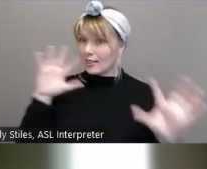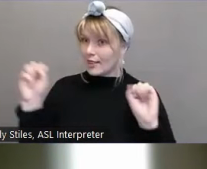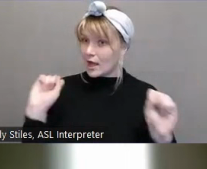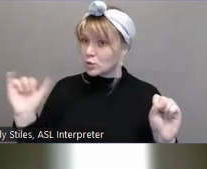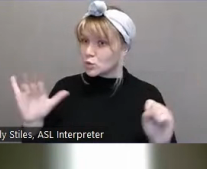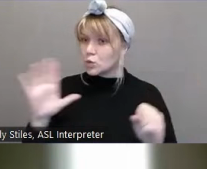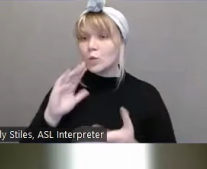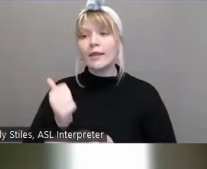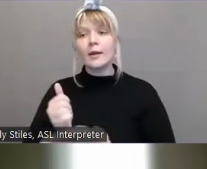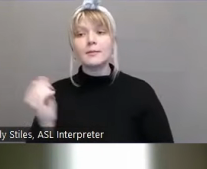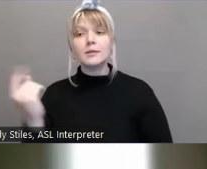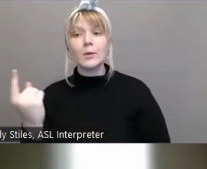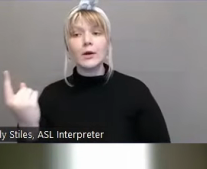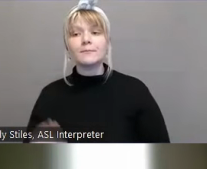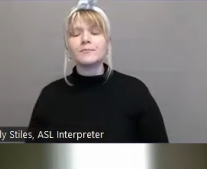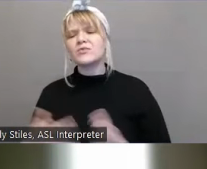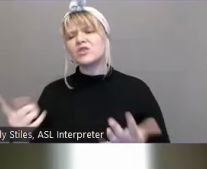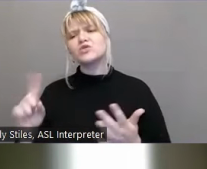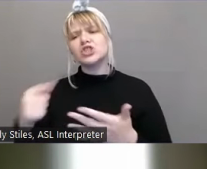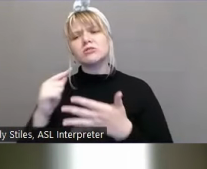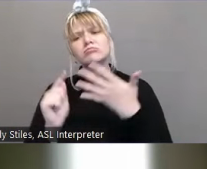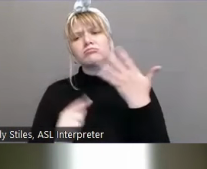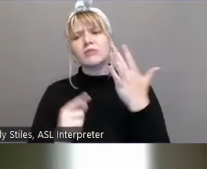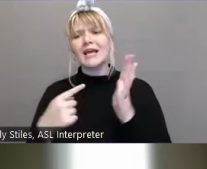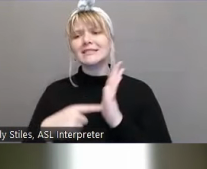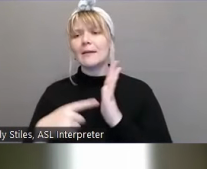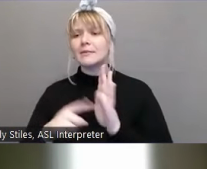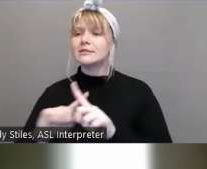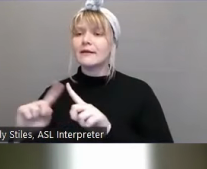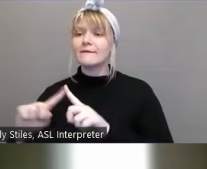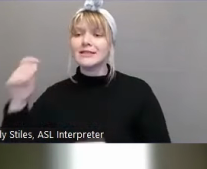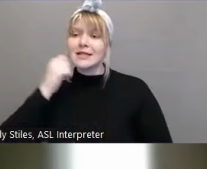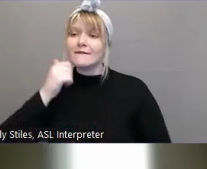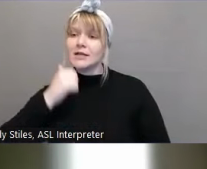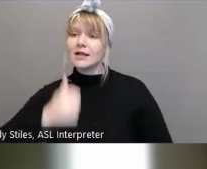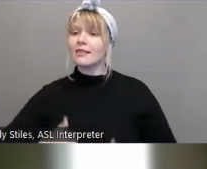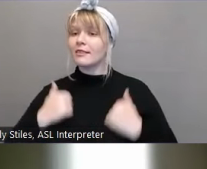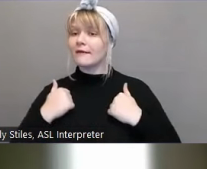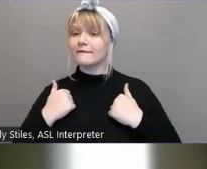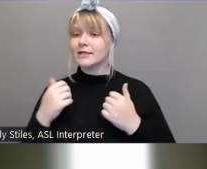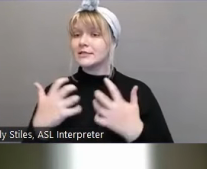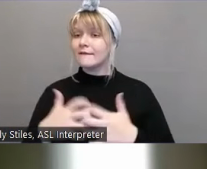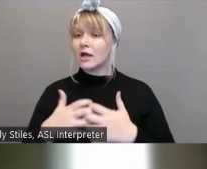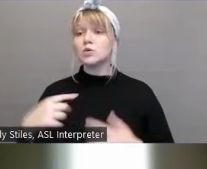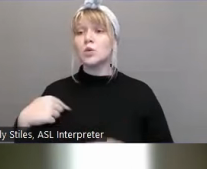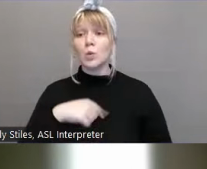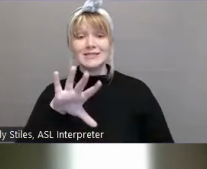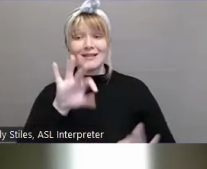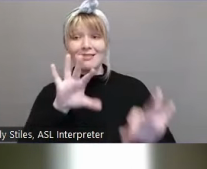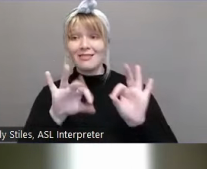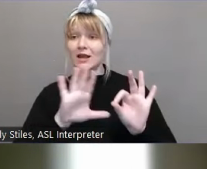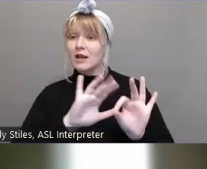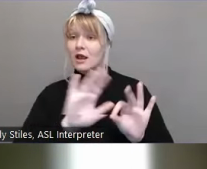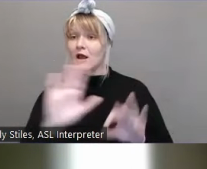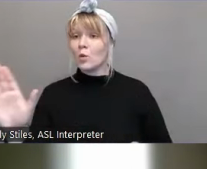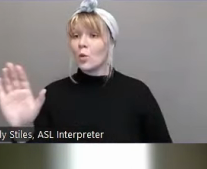These are just some examples of daily living devices. We select our inventory based on feedback from community members and stakeholders.